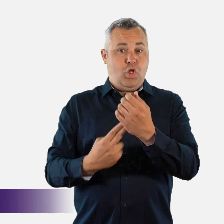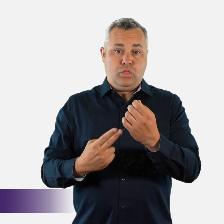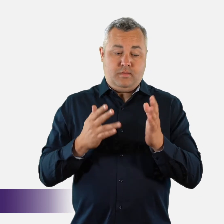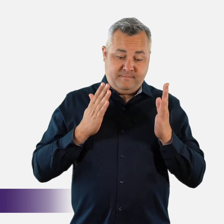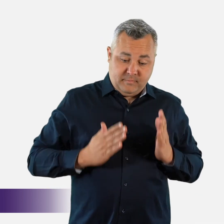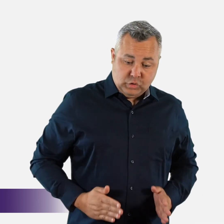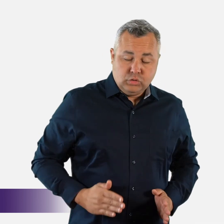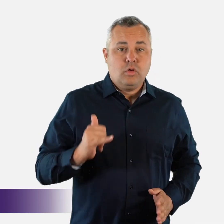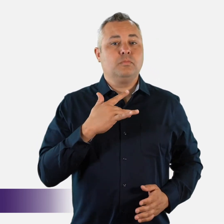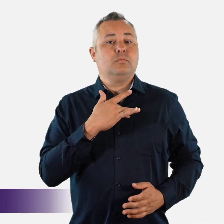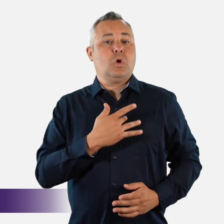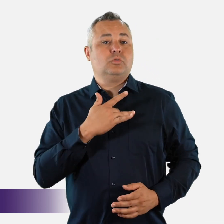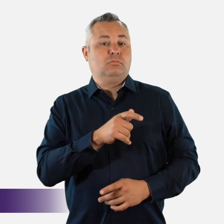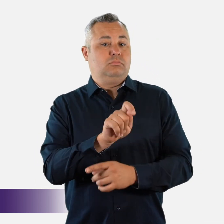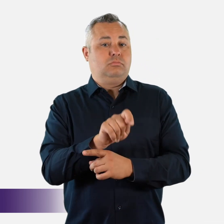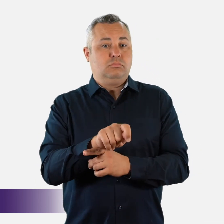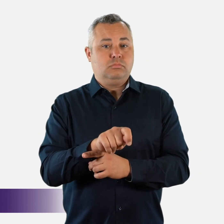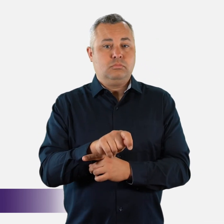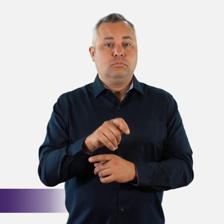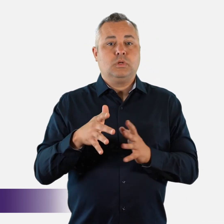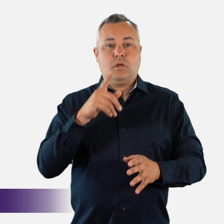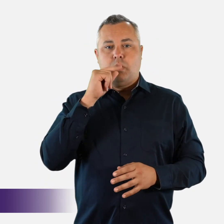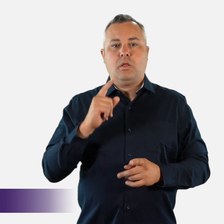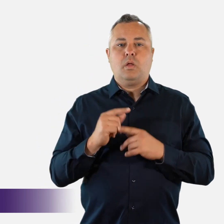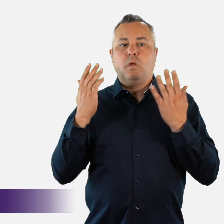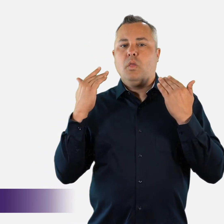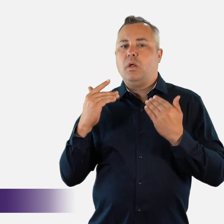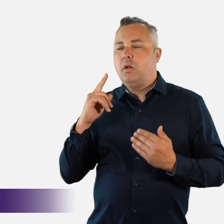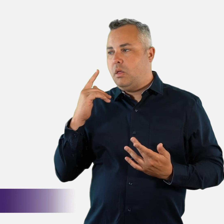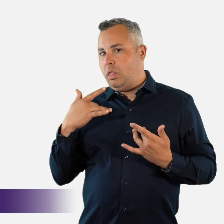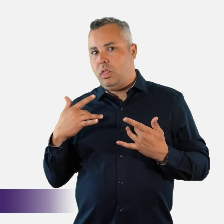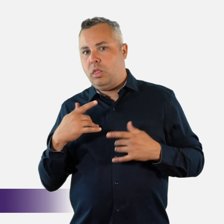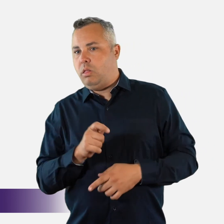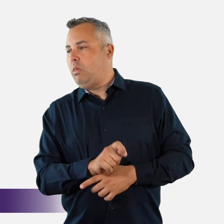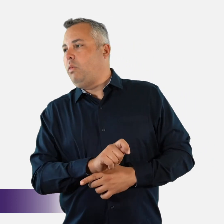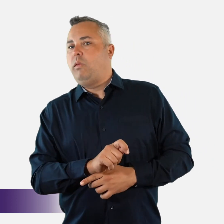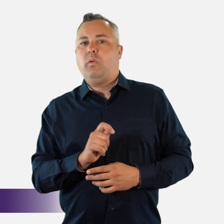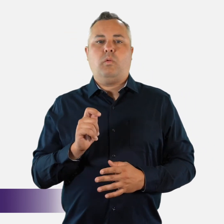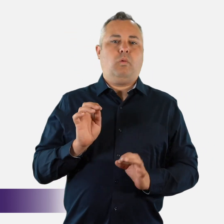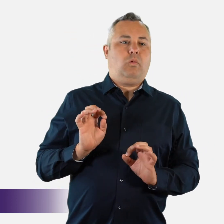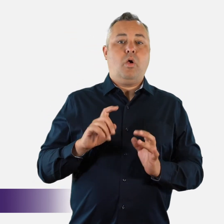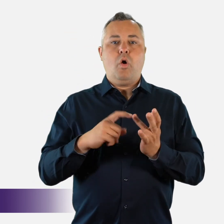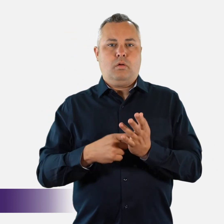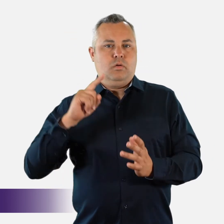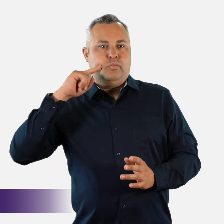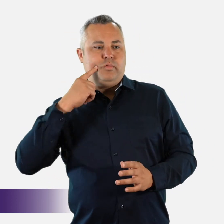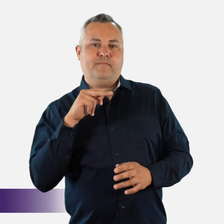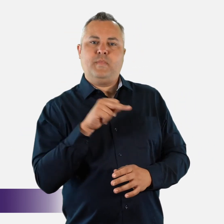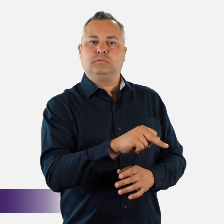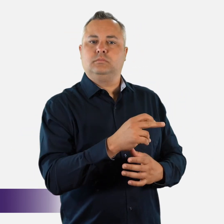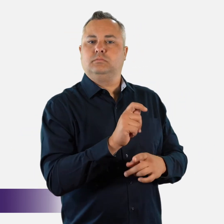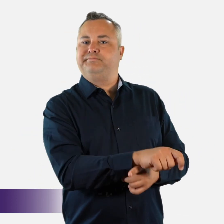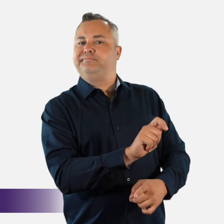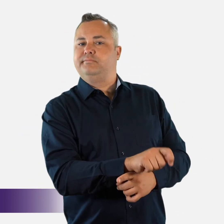includes physical and emotional neglect, passive neglect and wilful deprivation.